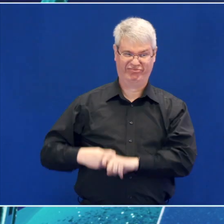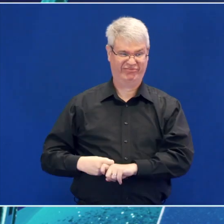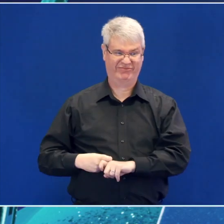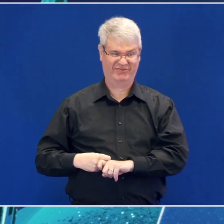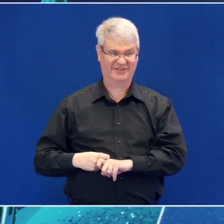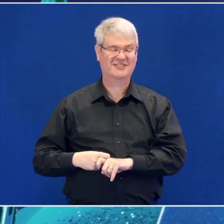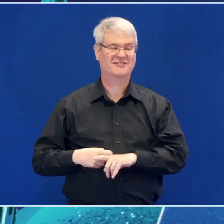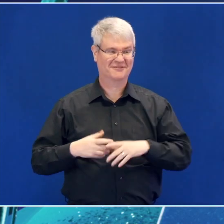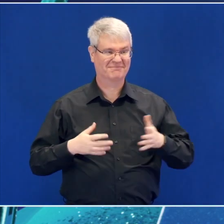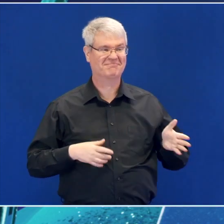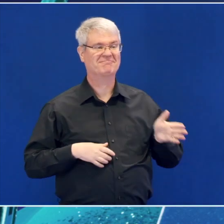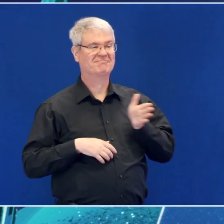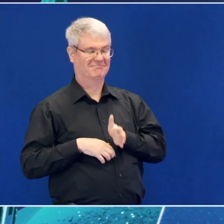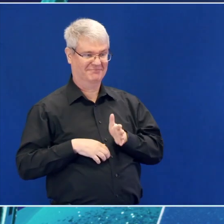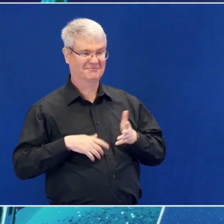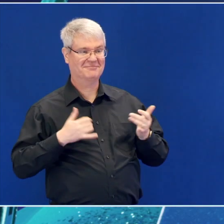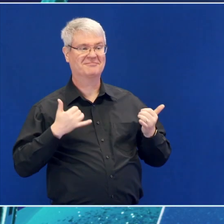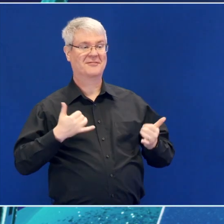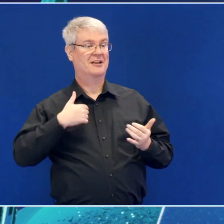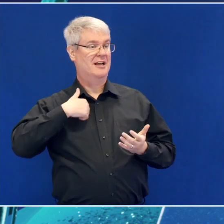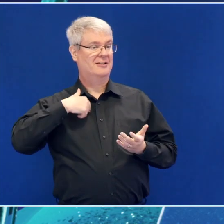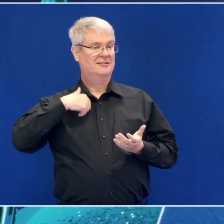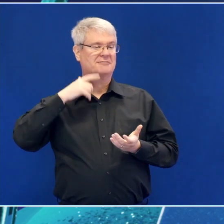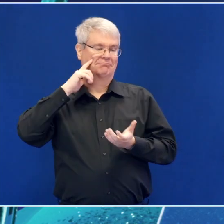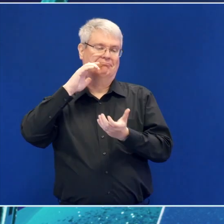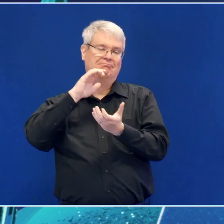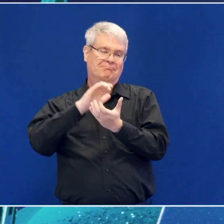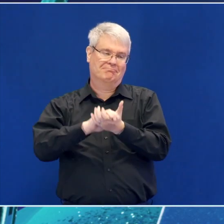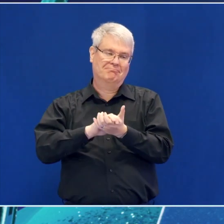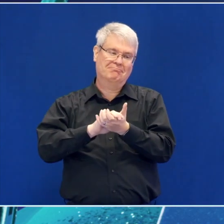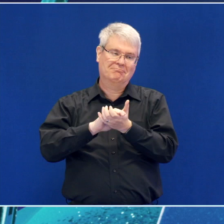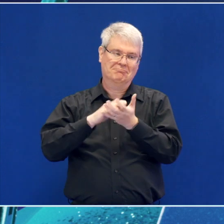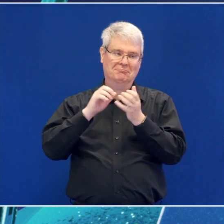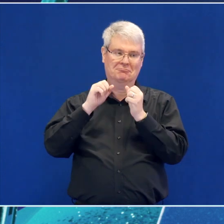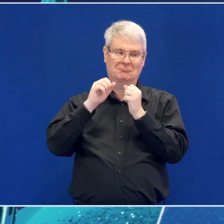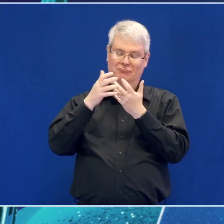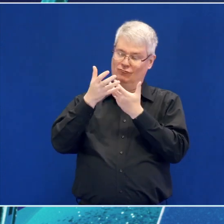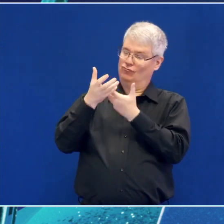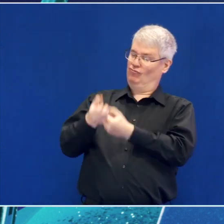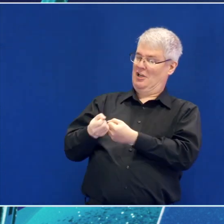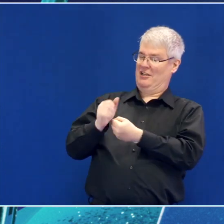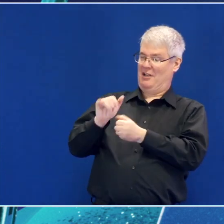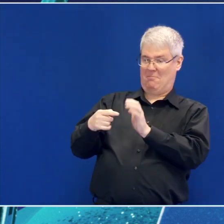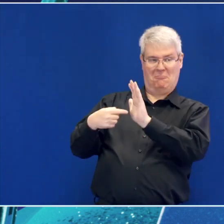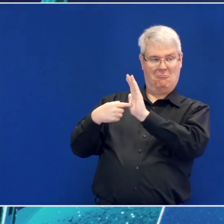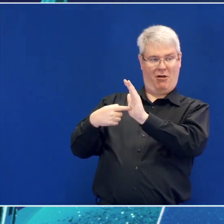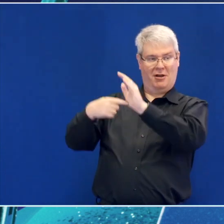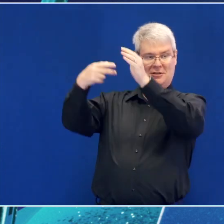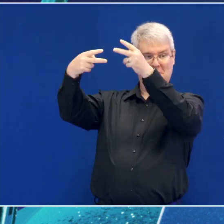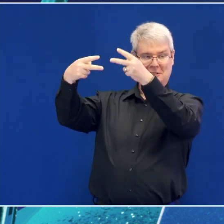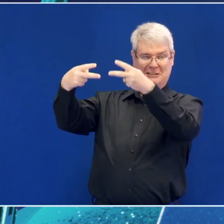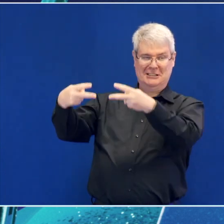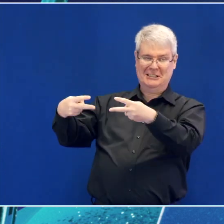about trust, can we trust what the model's outputting? And I don't think that's even a relevant question because we don't trust the code